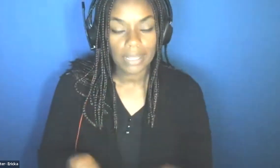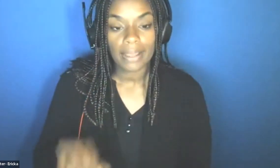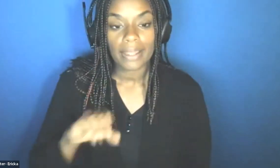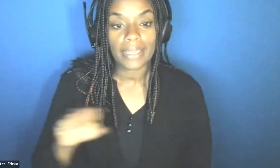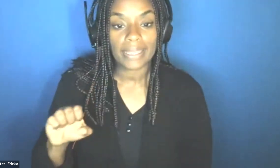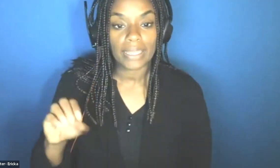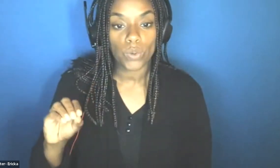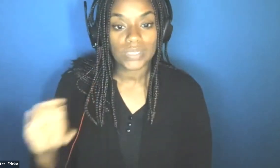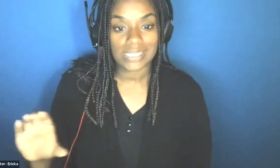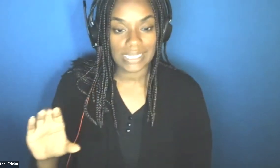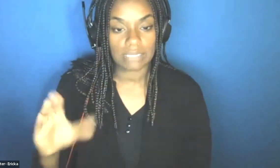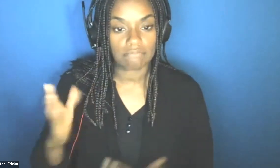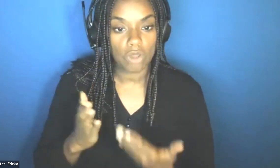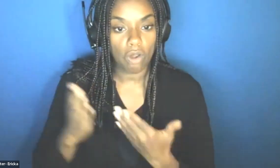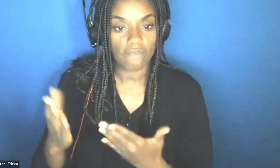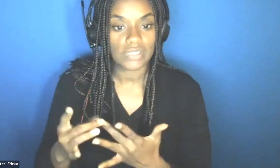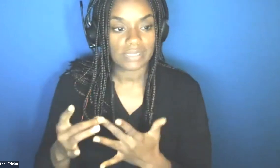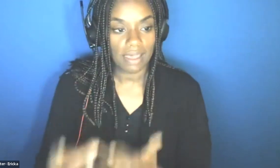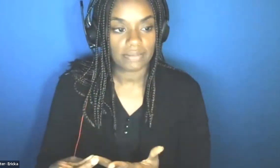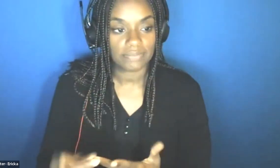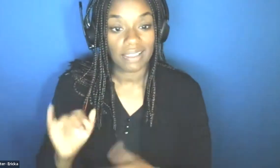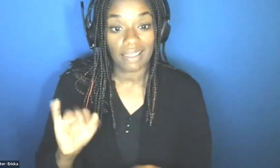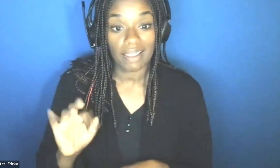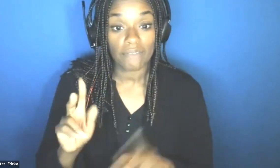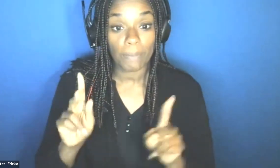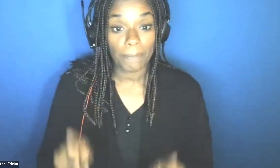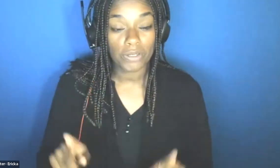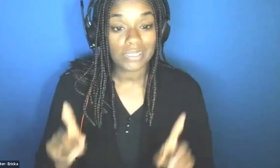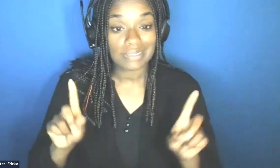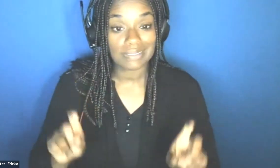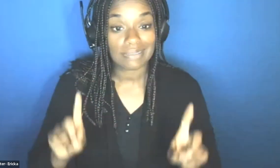So what do we mean by current, because the law says current use of illegal drugs. So what do we mean?